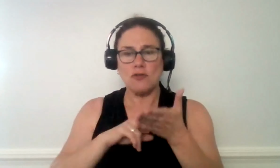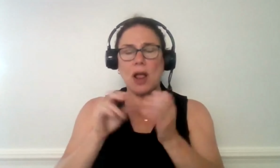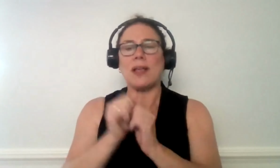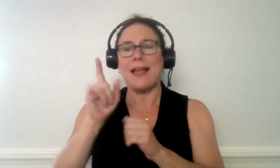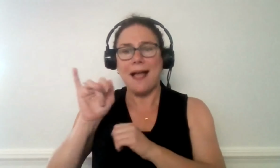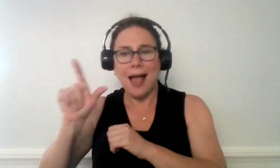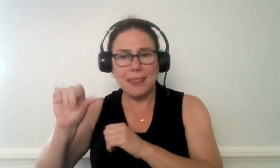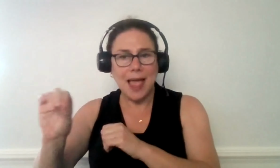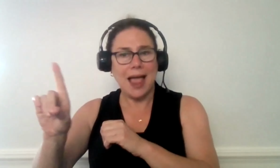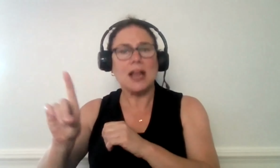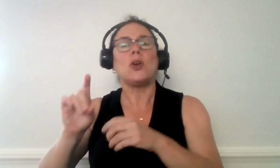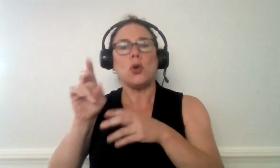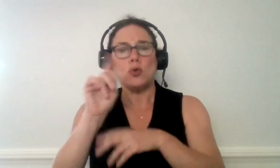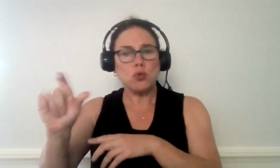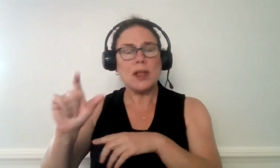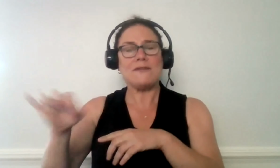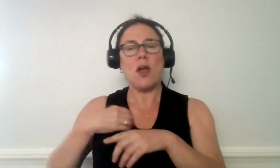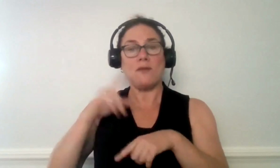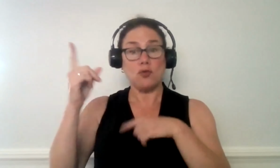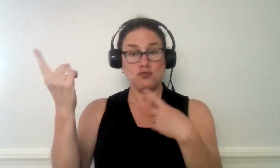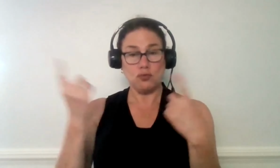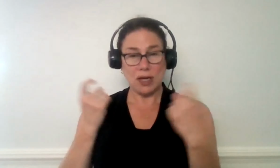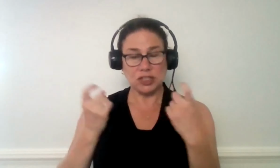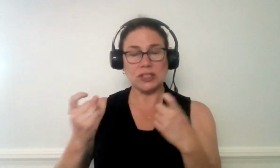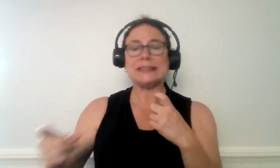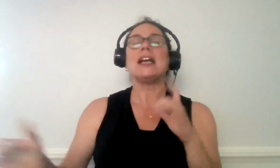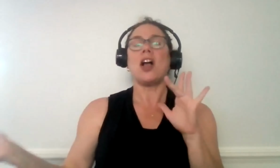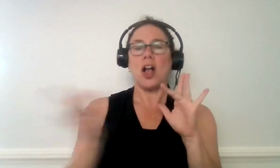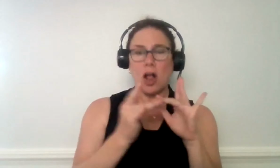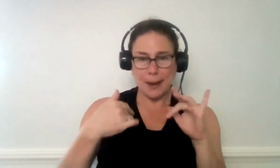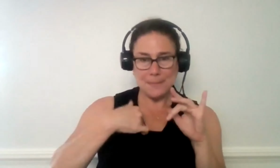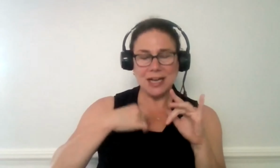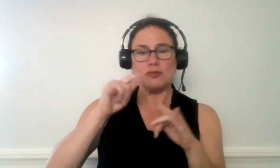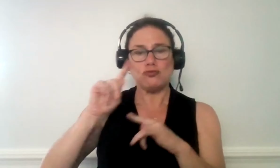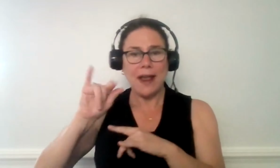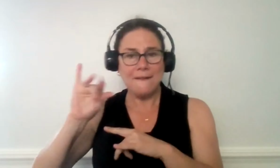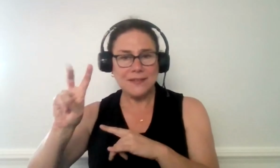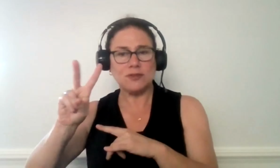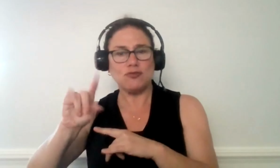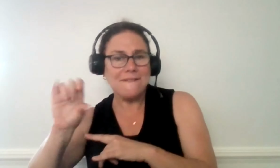But if you need any...have any questions, please feel free to reach out to me. You can find my information, Travis Lee, it's Tlee@oarc@ucla.edu.